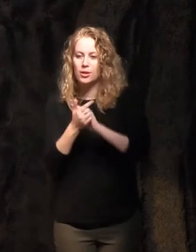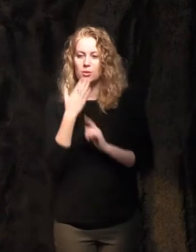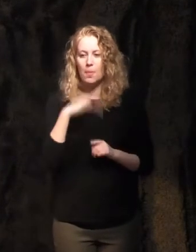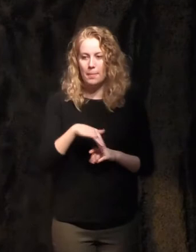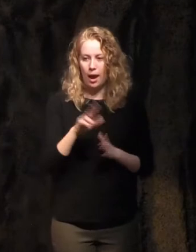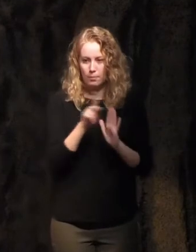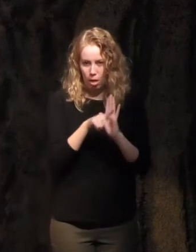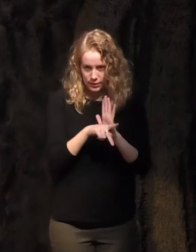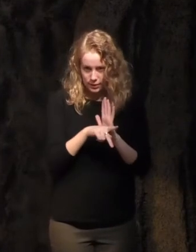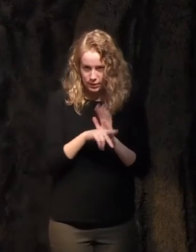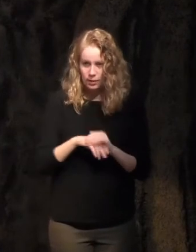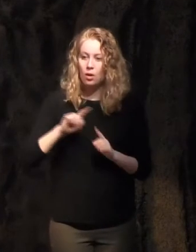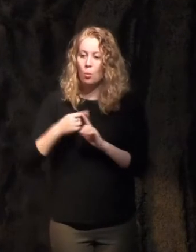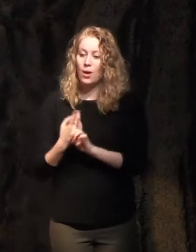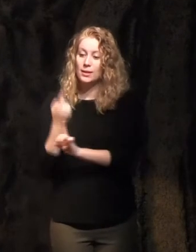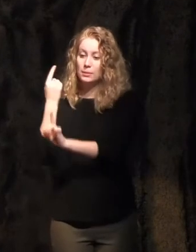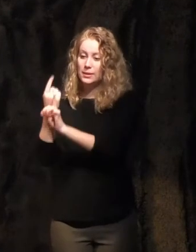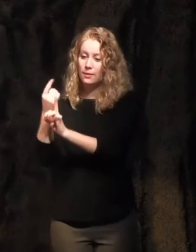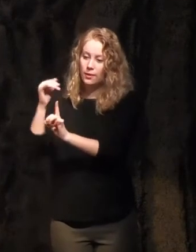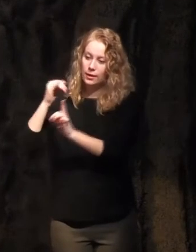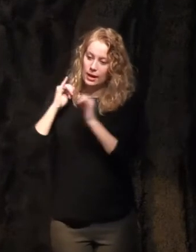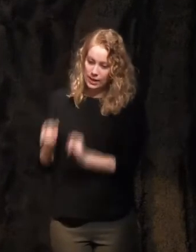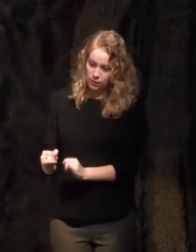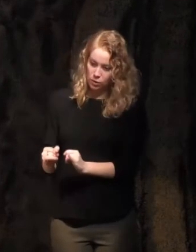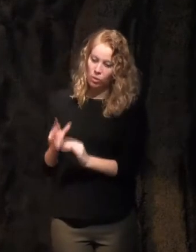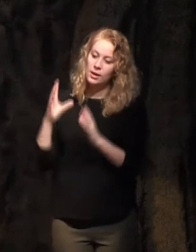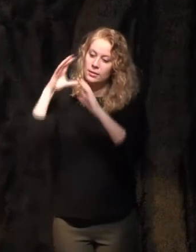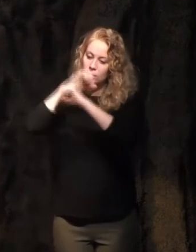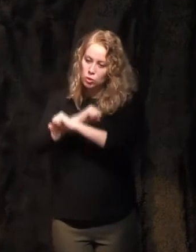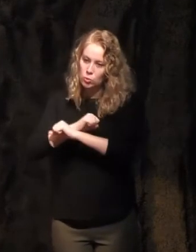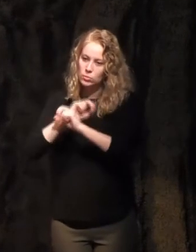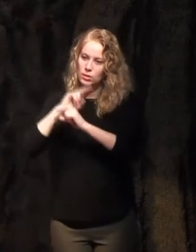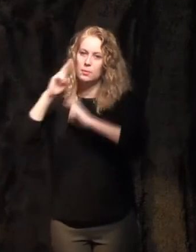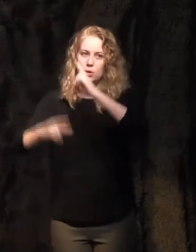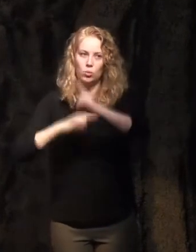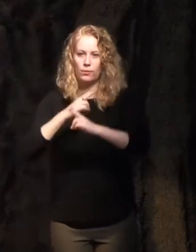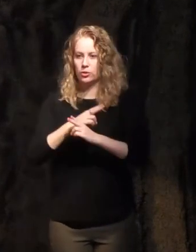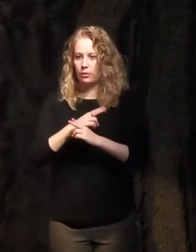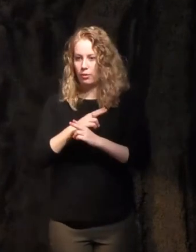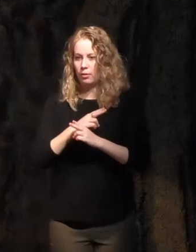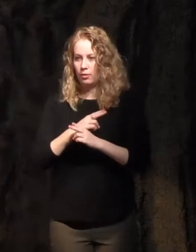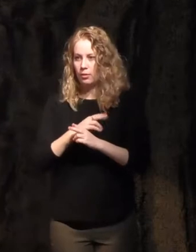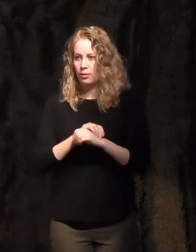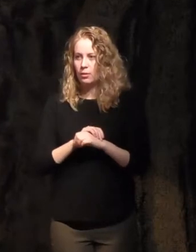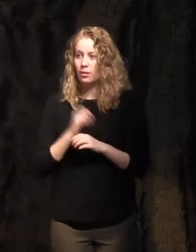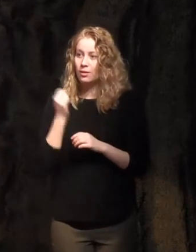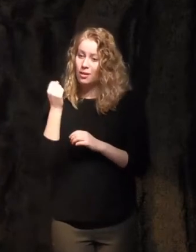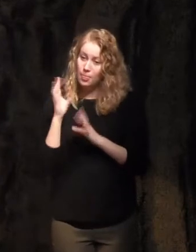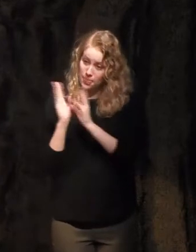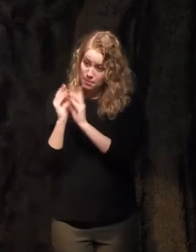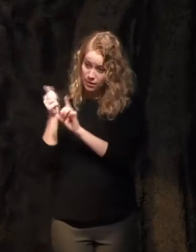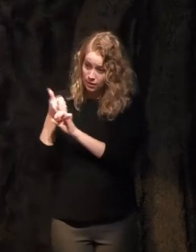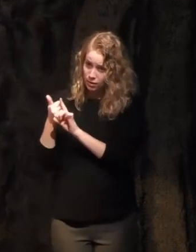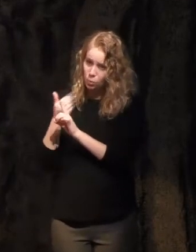It's when a specific and individual is assumed to be universal. The meeting at Mag North was a good thing, a helpful step,